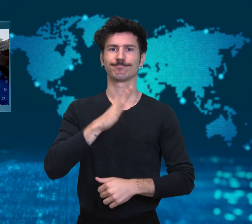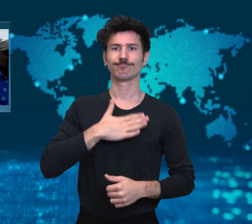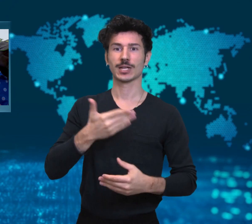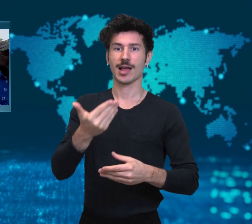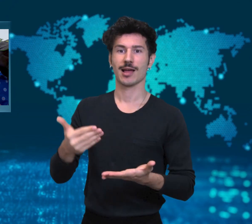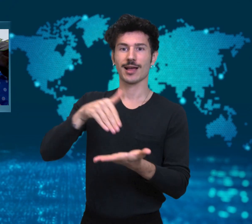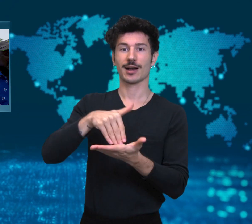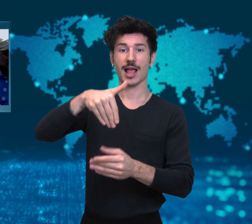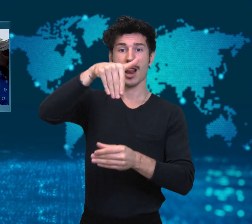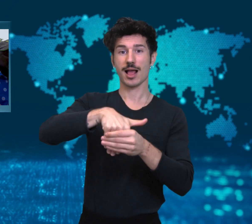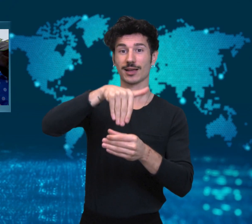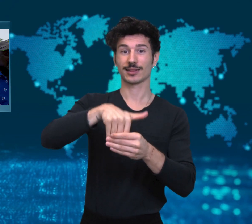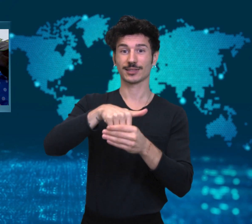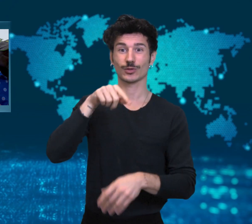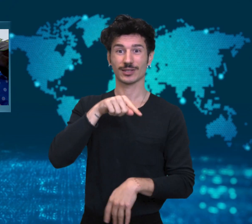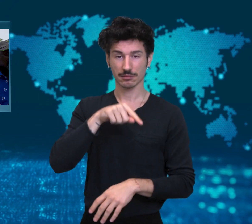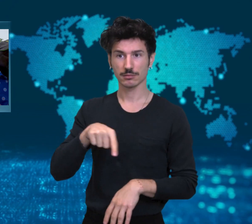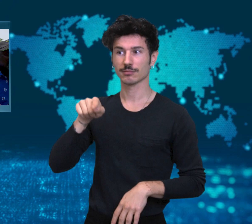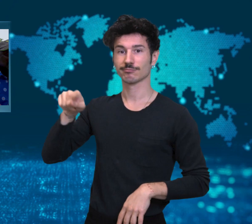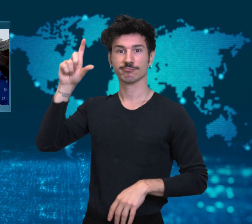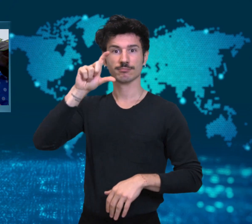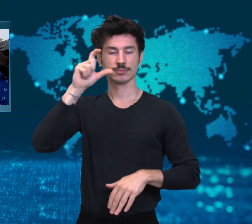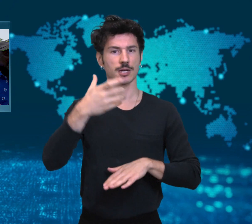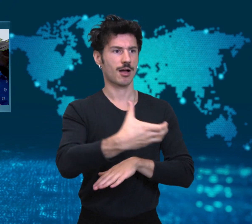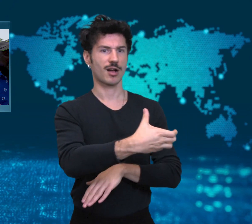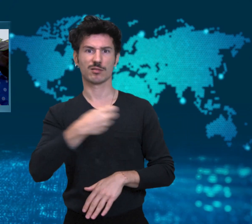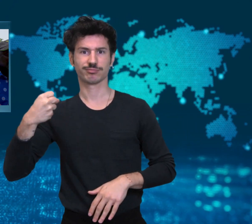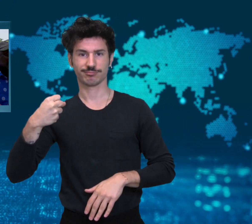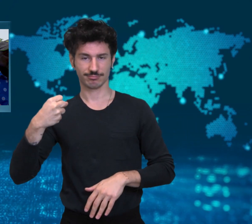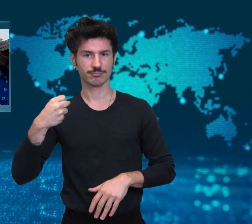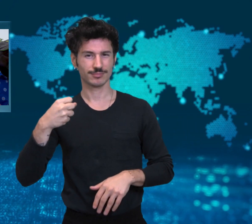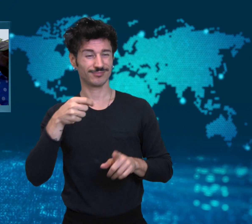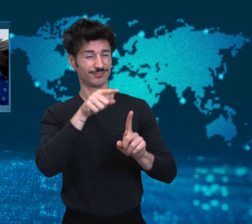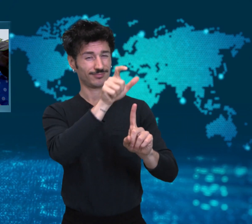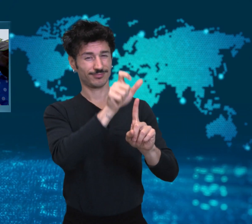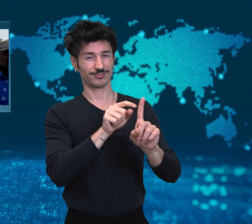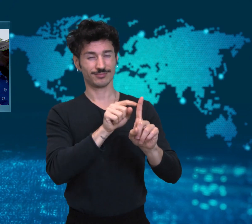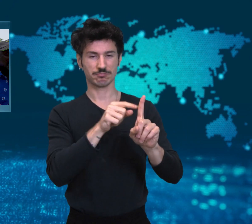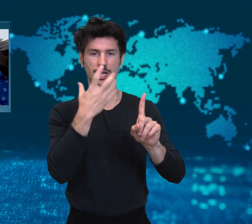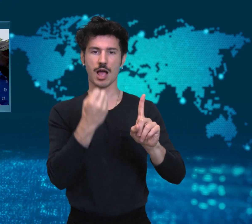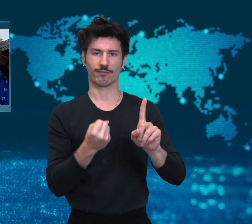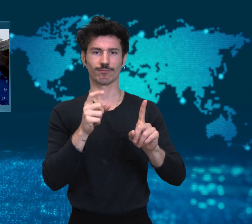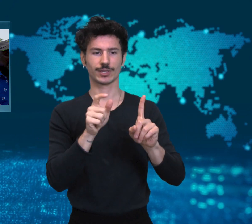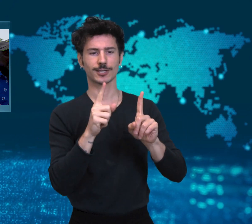extremists while he was campaigning for his re-election.